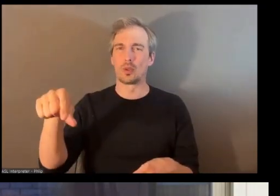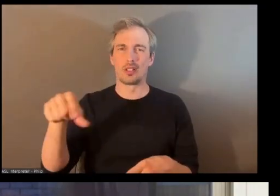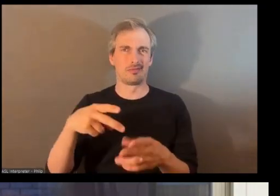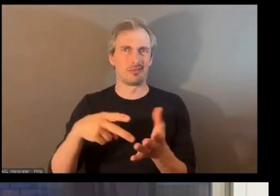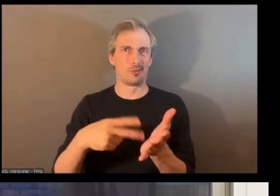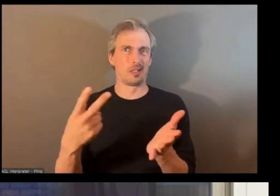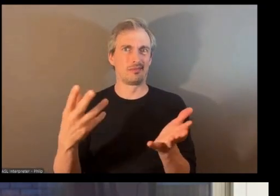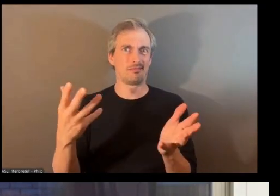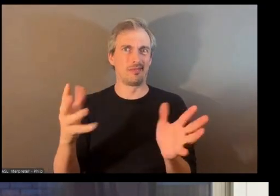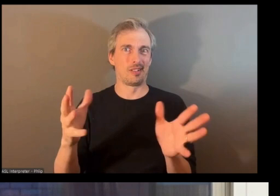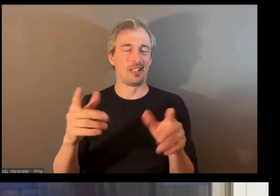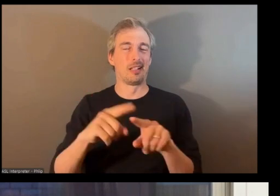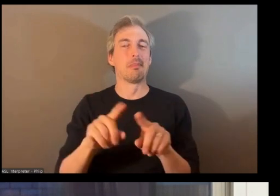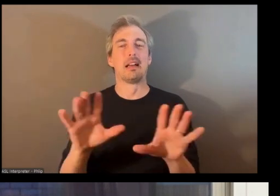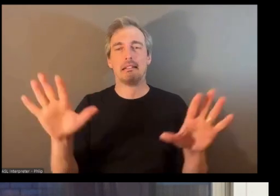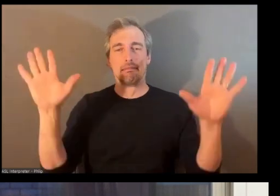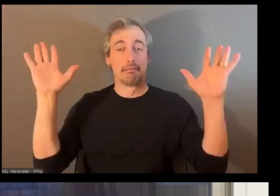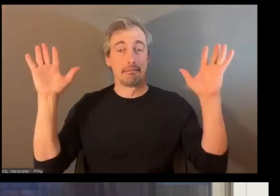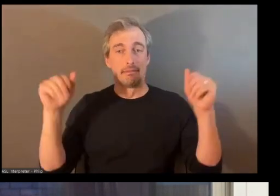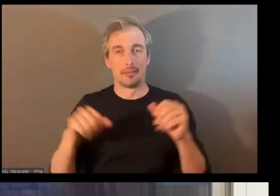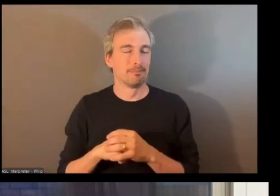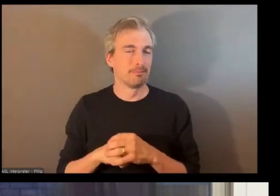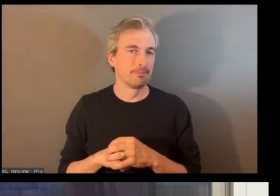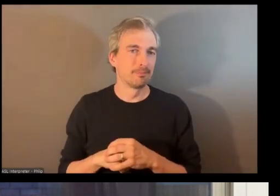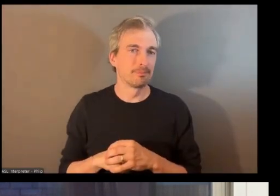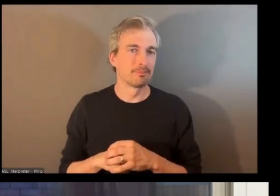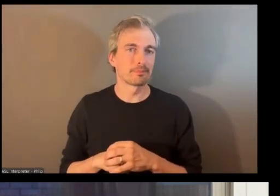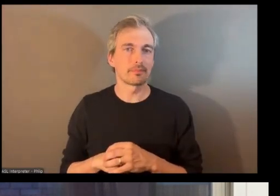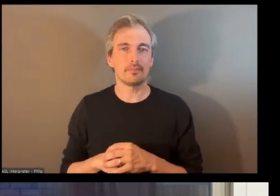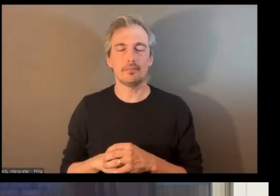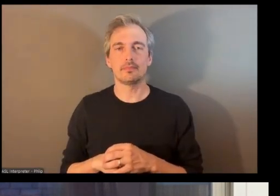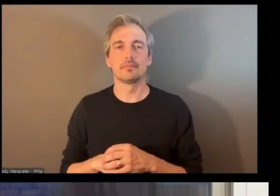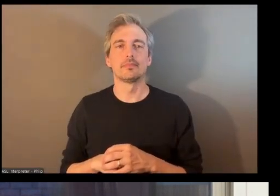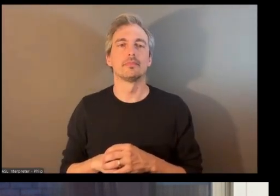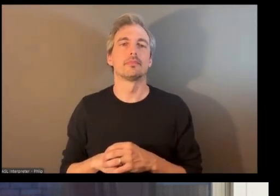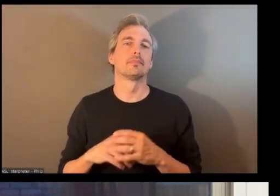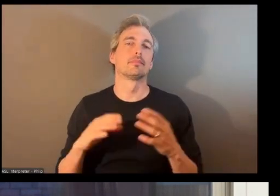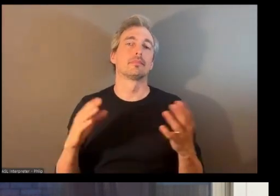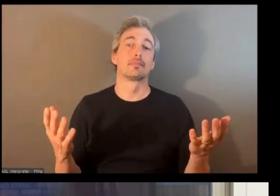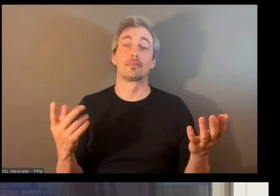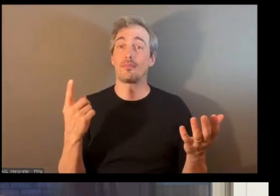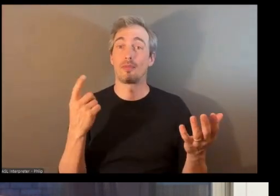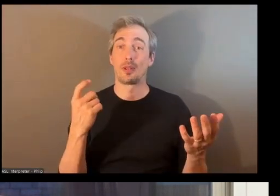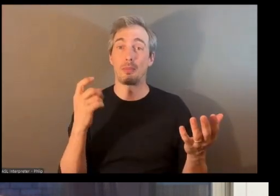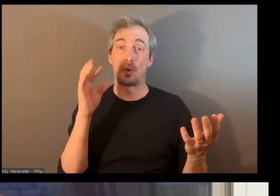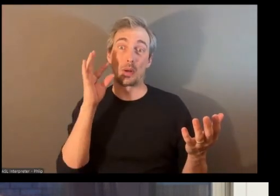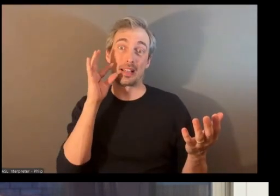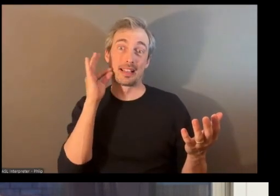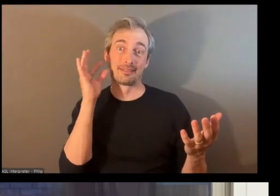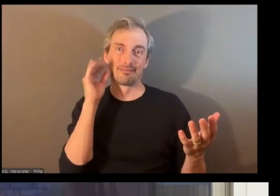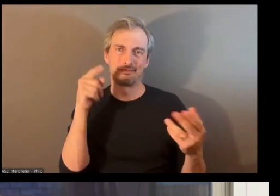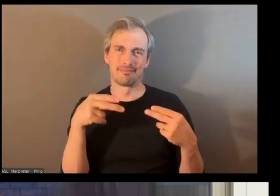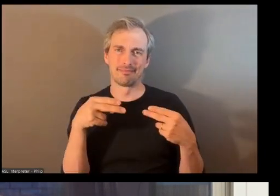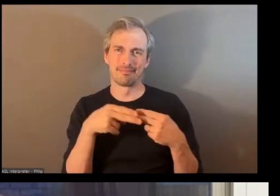Oh! Did I... Oh yeah. And another cat. I think playing lute. I don't know. But definitely also Medieval.